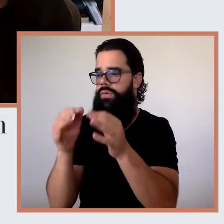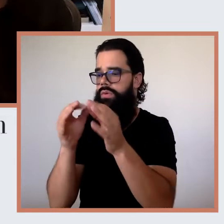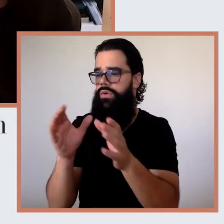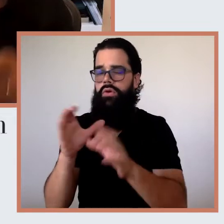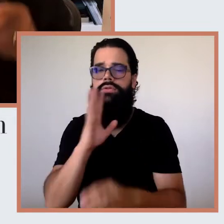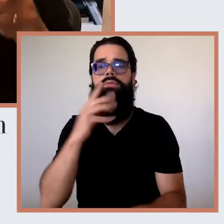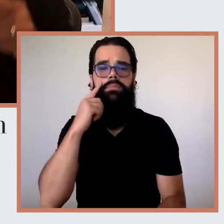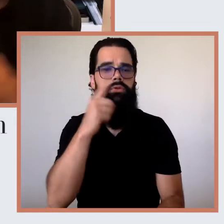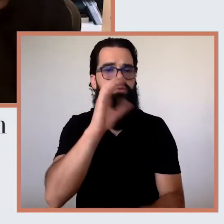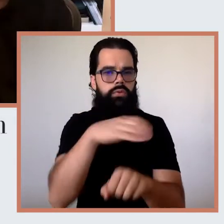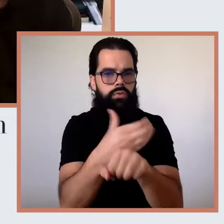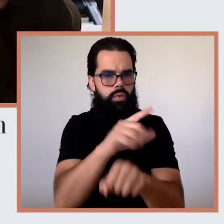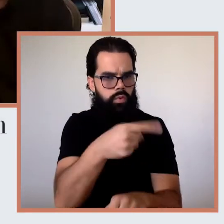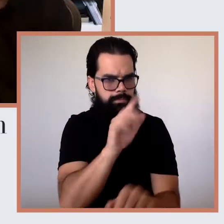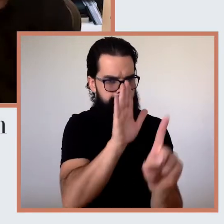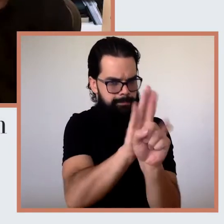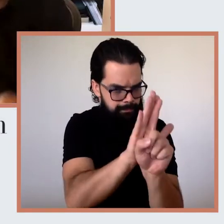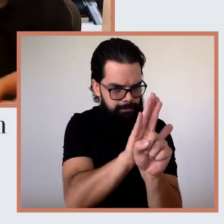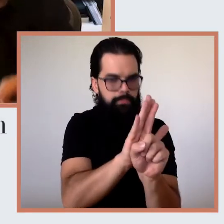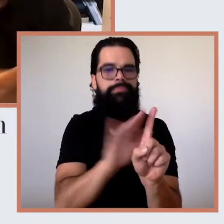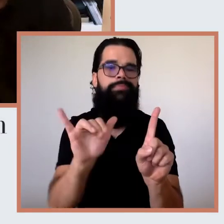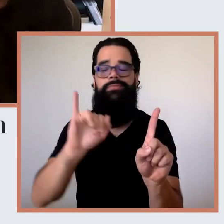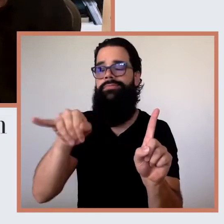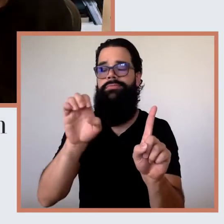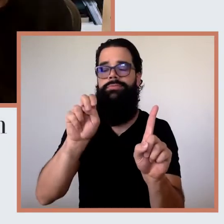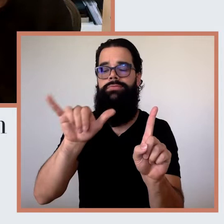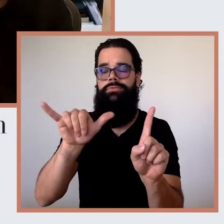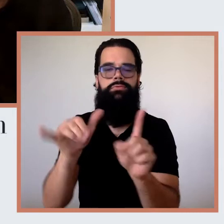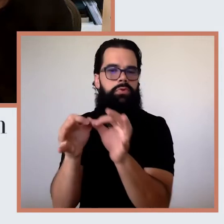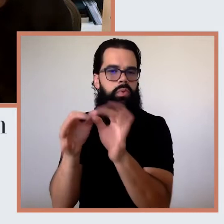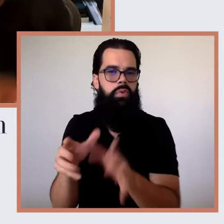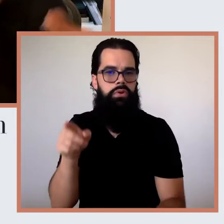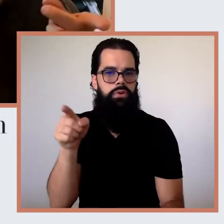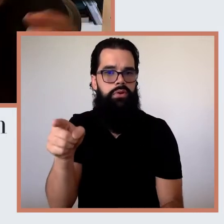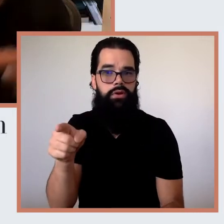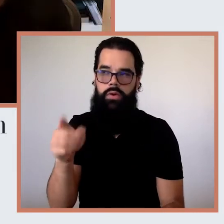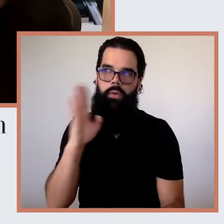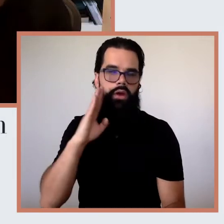it shouldn't be Sarah speaking for Carly. It should be that Jenny is now stuck in that writer's room,